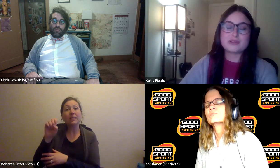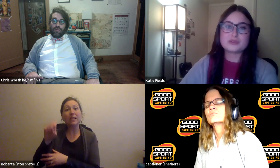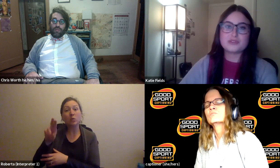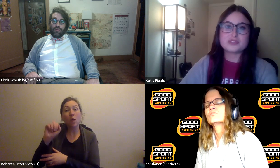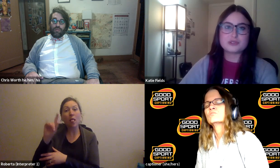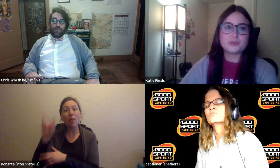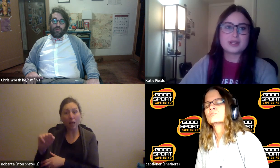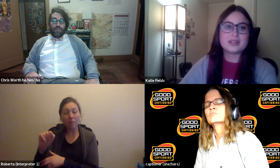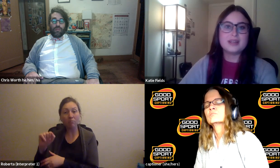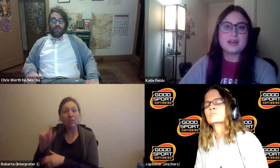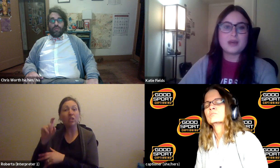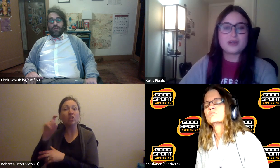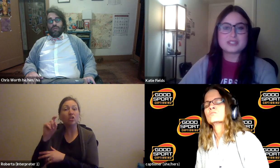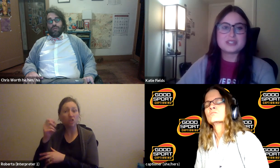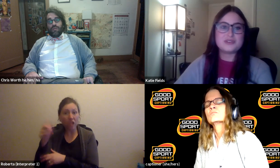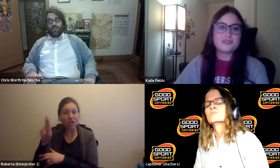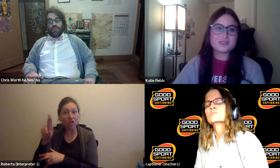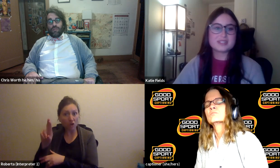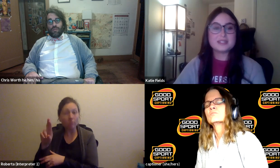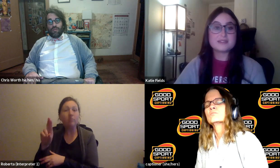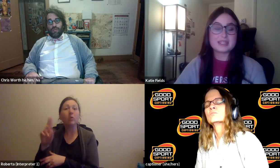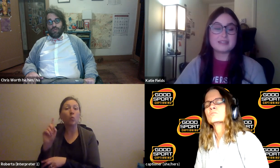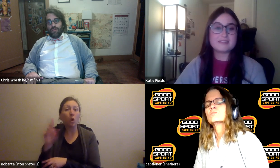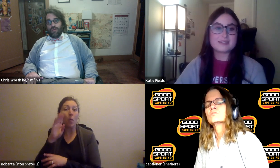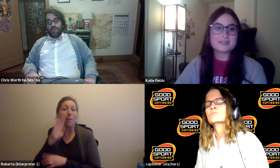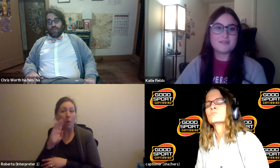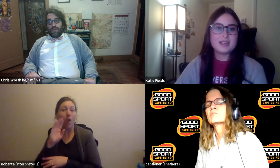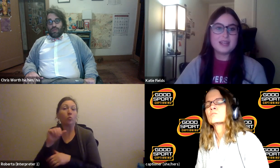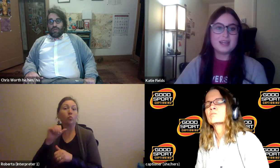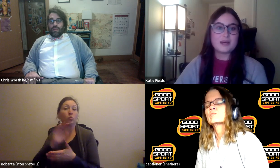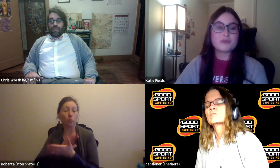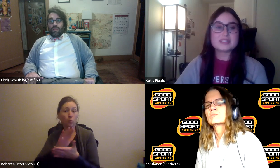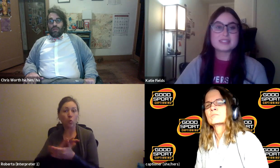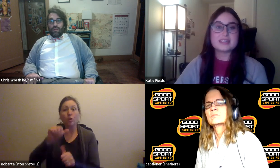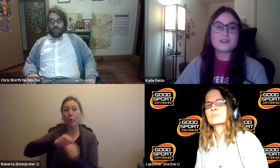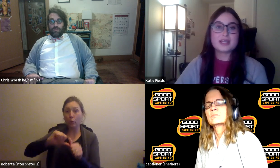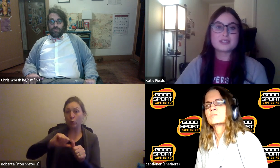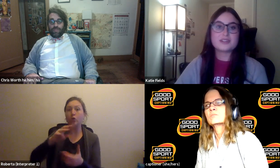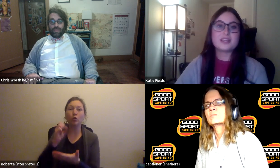school of social work at Washington University here in St. Louis also. He's an internationally